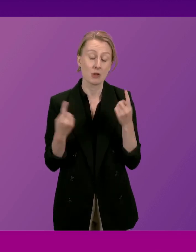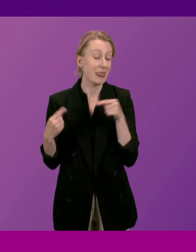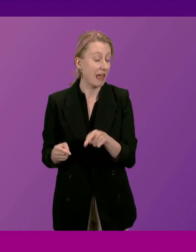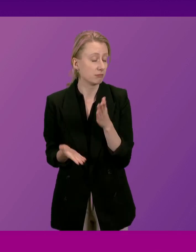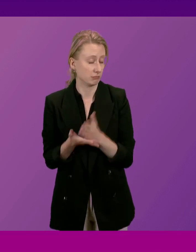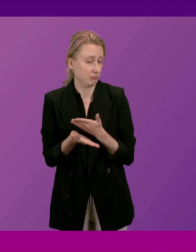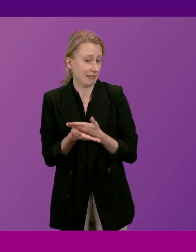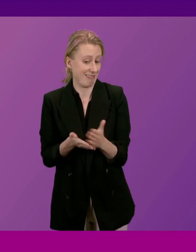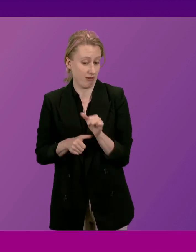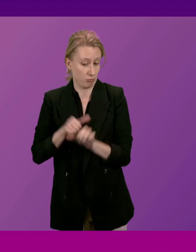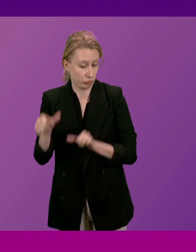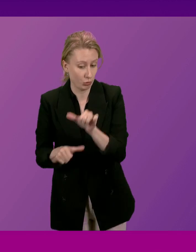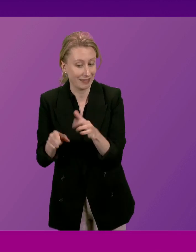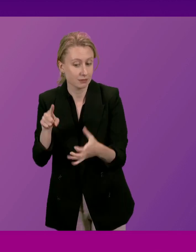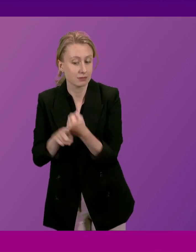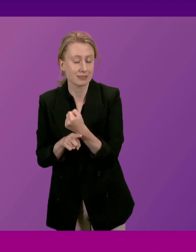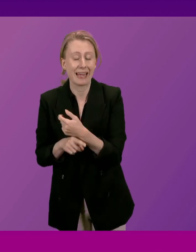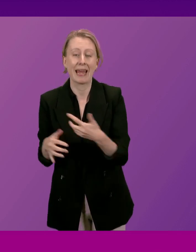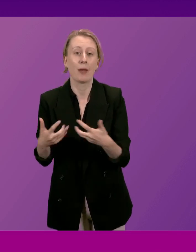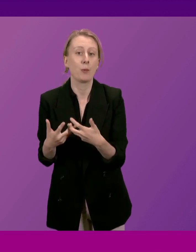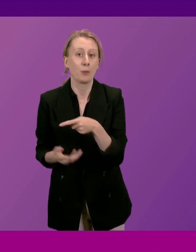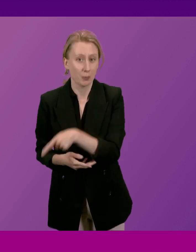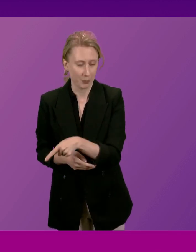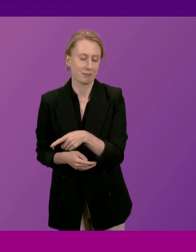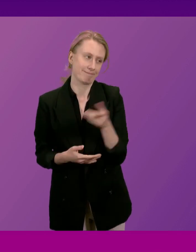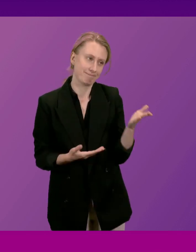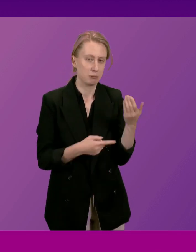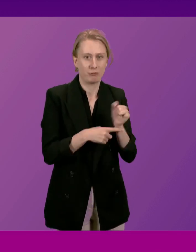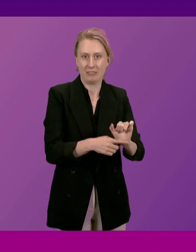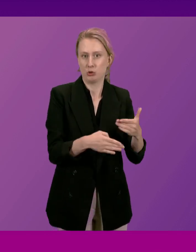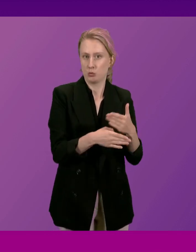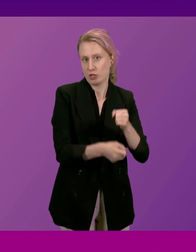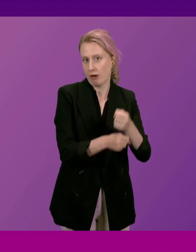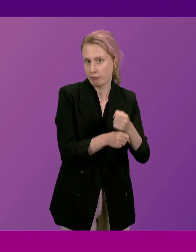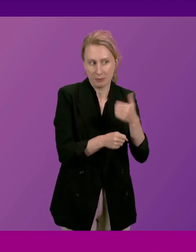has come about because of the prevention work that the Government has been taking forward.